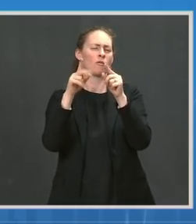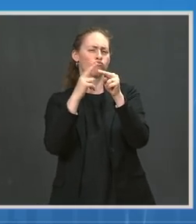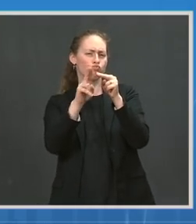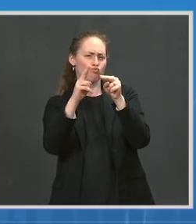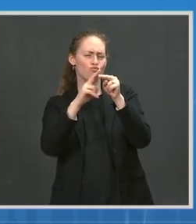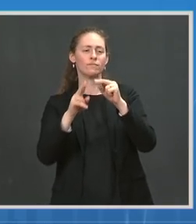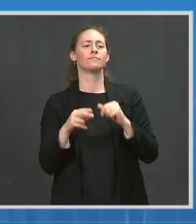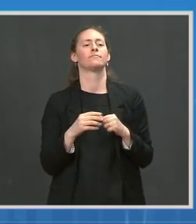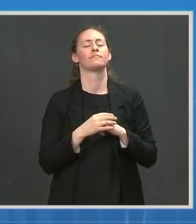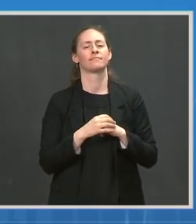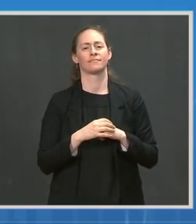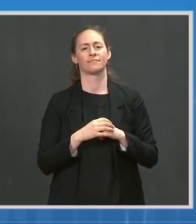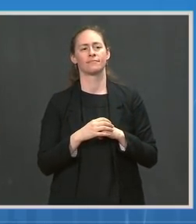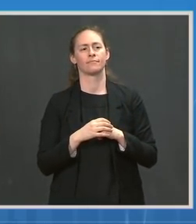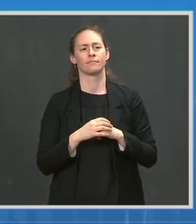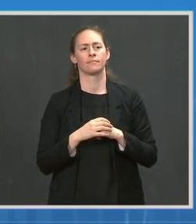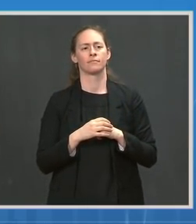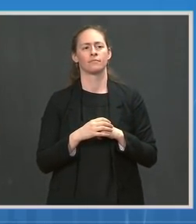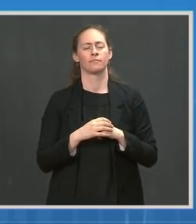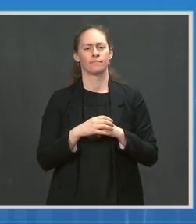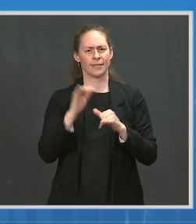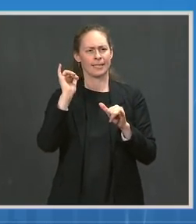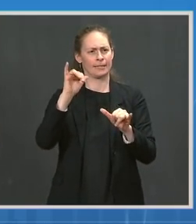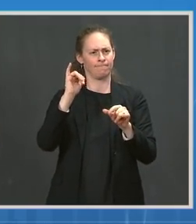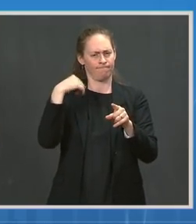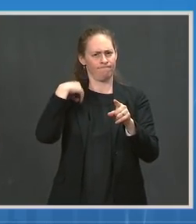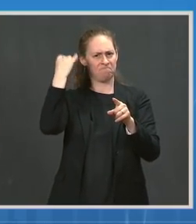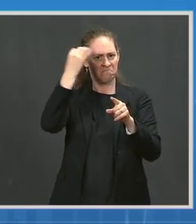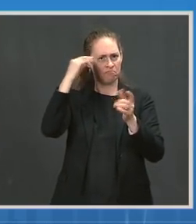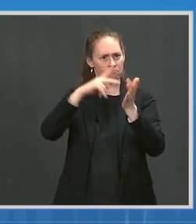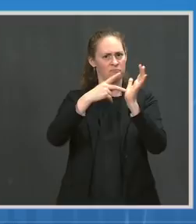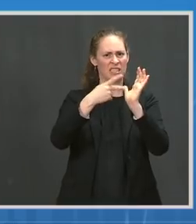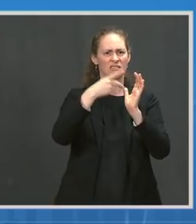that you have not received any additional severe adverse